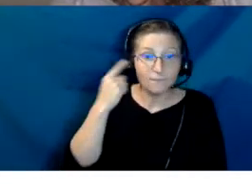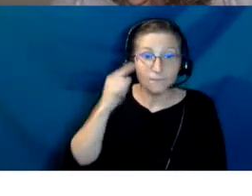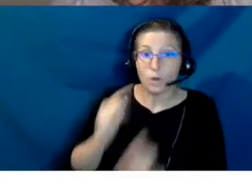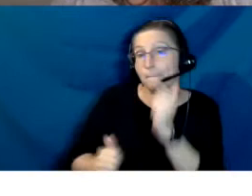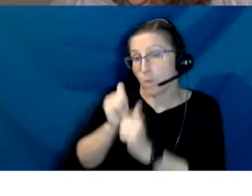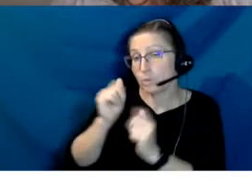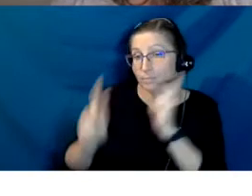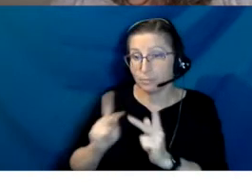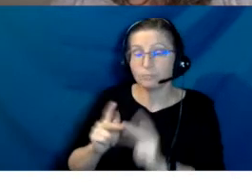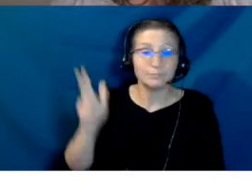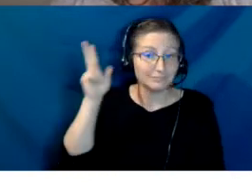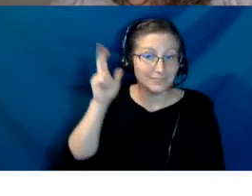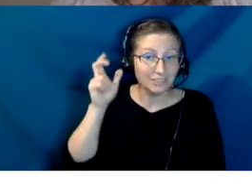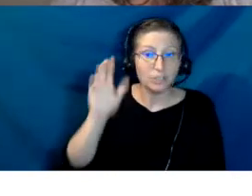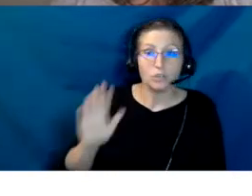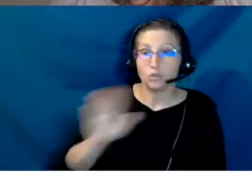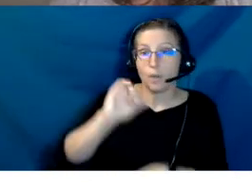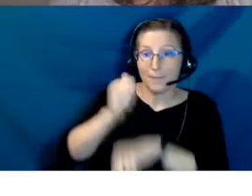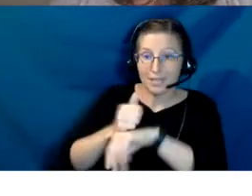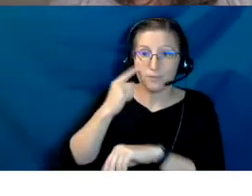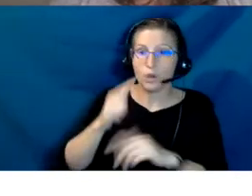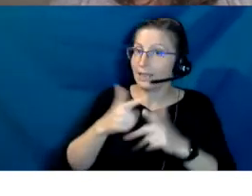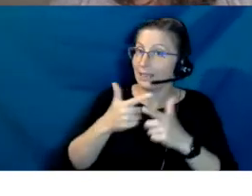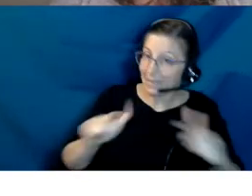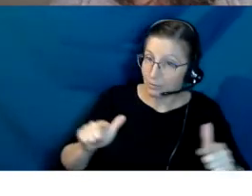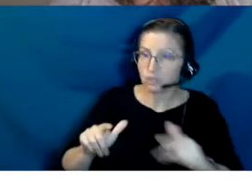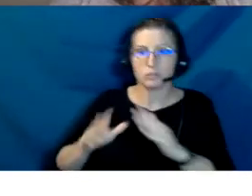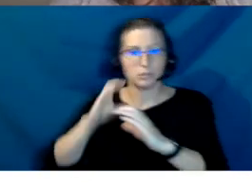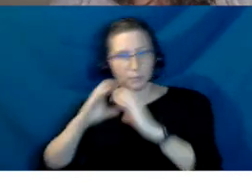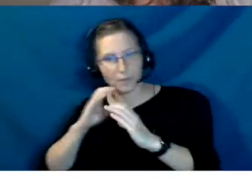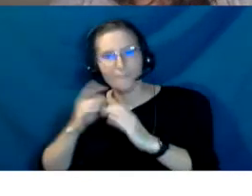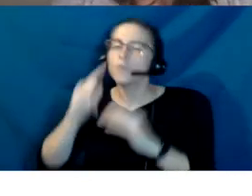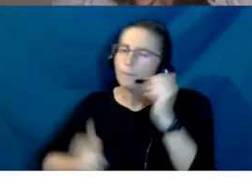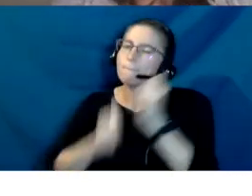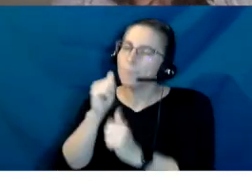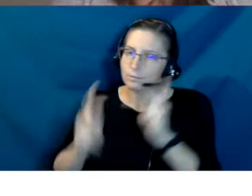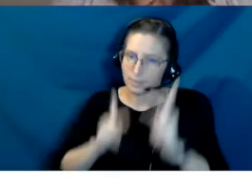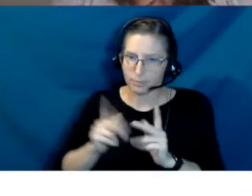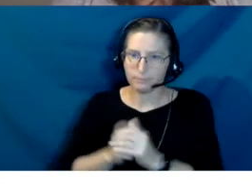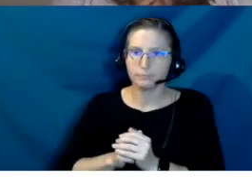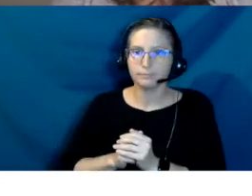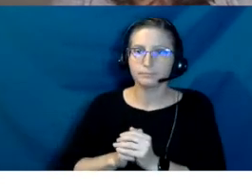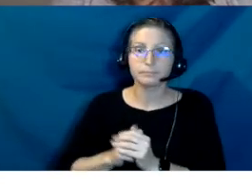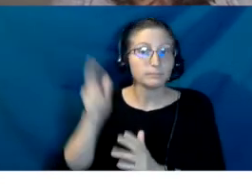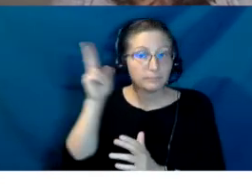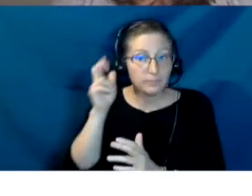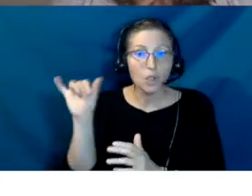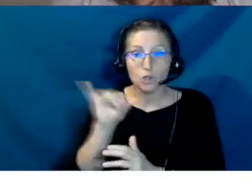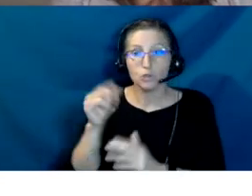is the basis of language and communication. Hearing is also used to develop relationships.